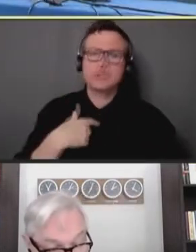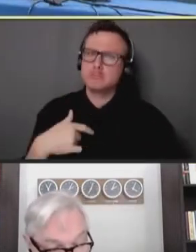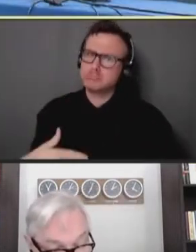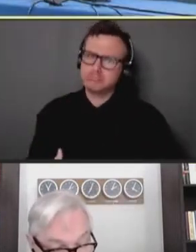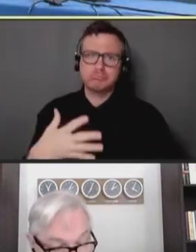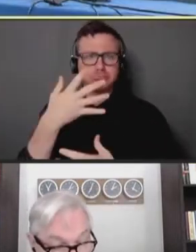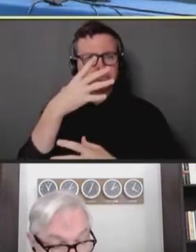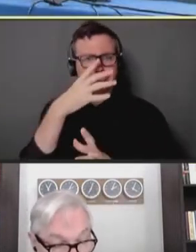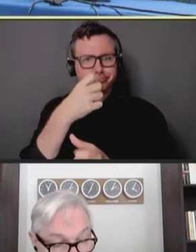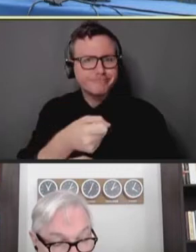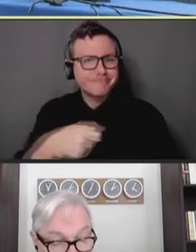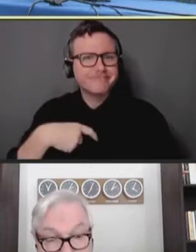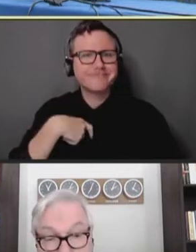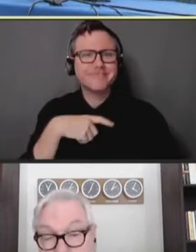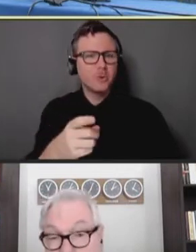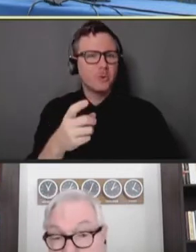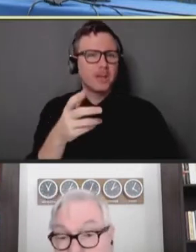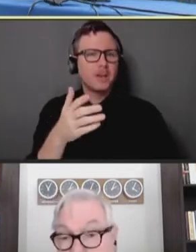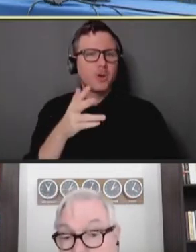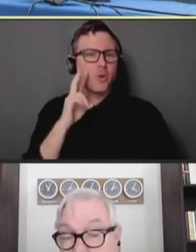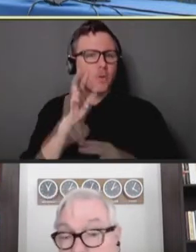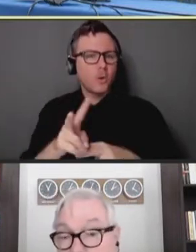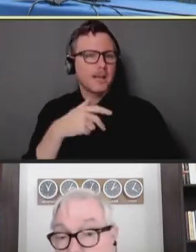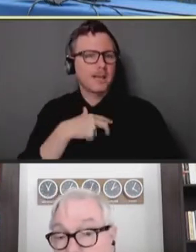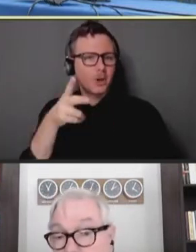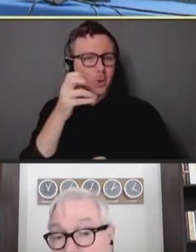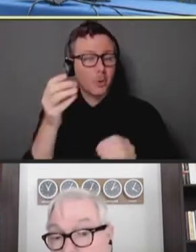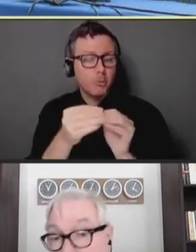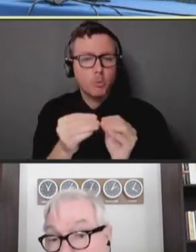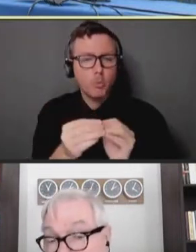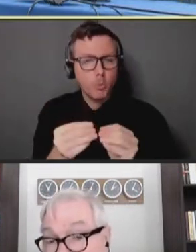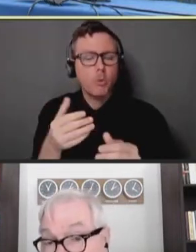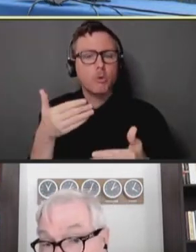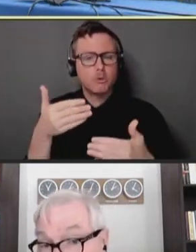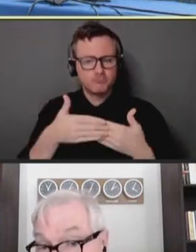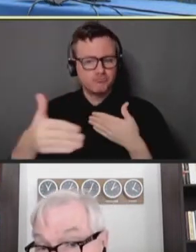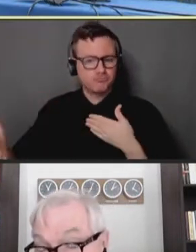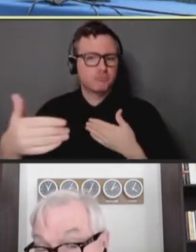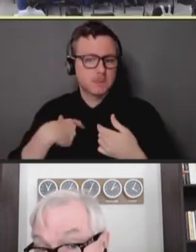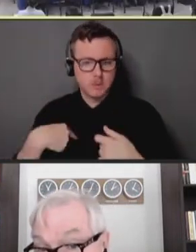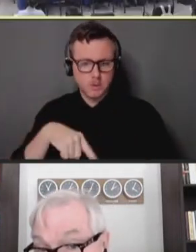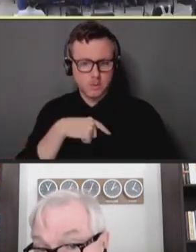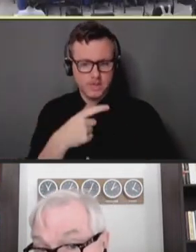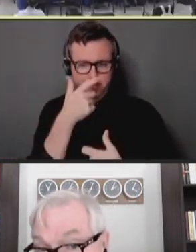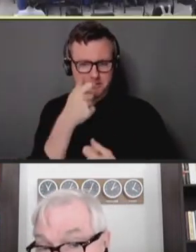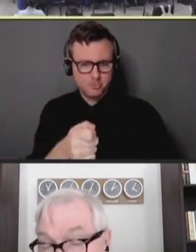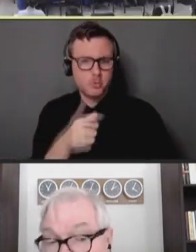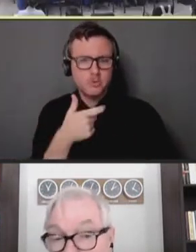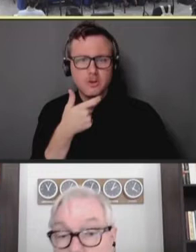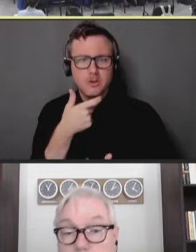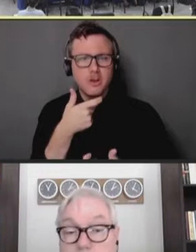and we look forward to hearing more as we go forward. I think all of us are going to be very interested in watching these correlates of protection